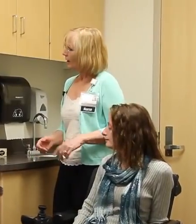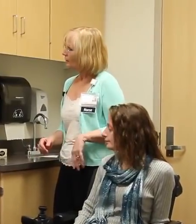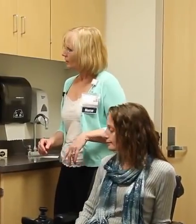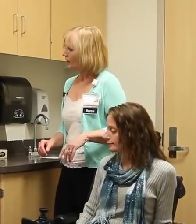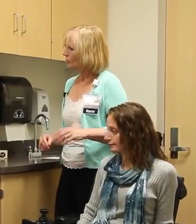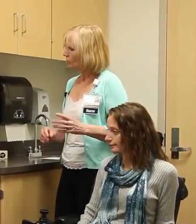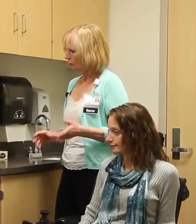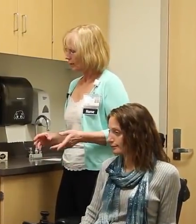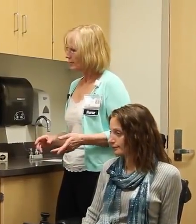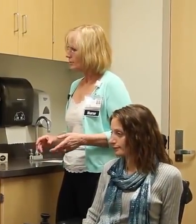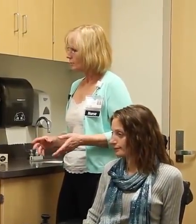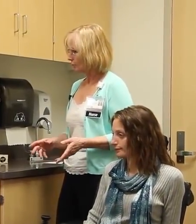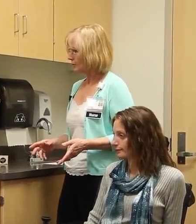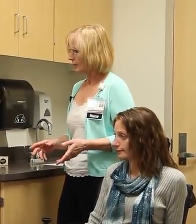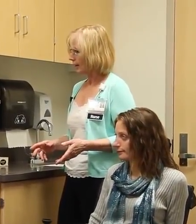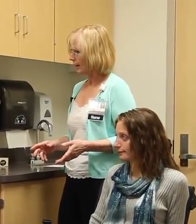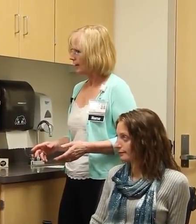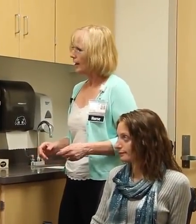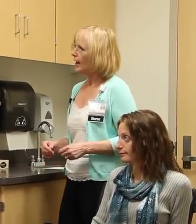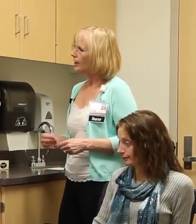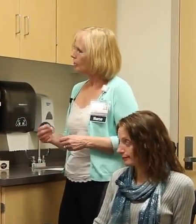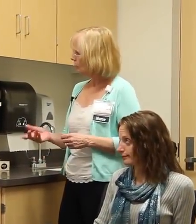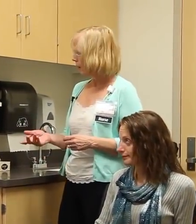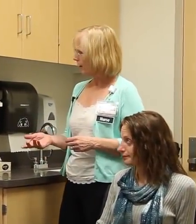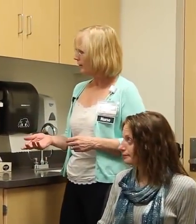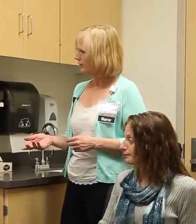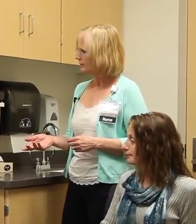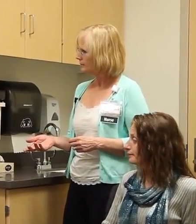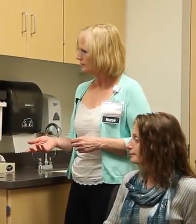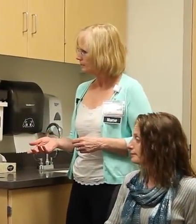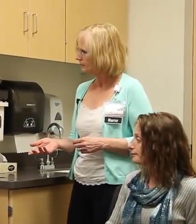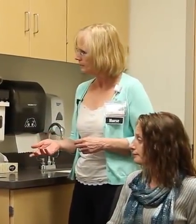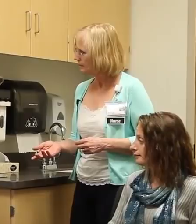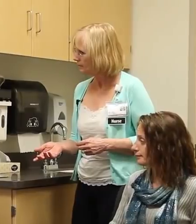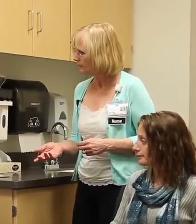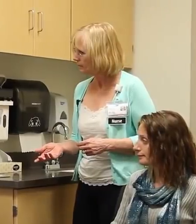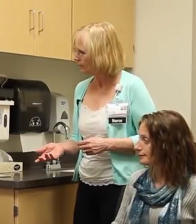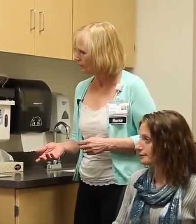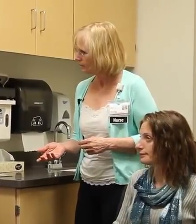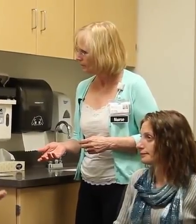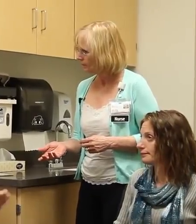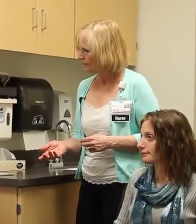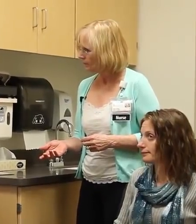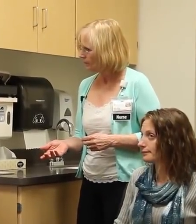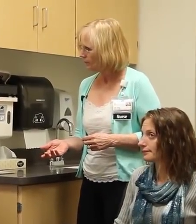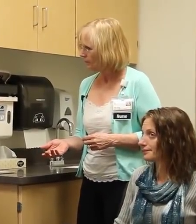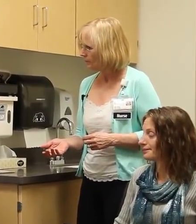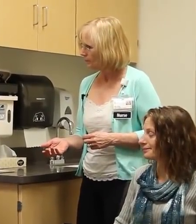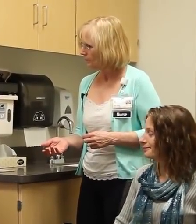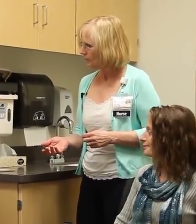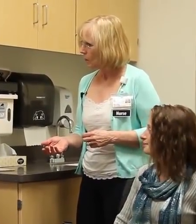I'm Dr. Johnson's nurse today. And you are? Peter: I'm Peter Wilson. I'm Angie's personal assistant.